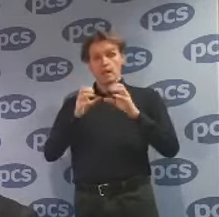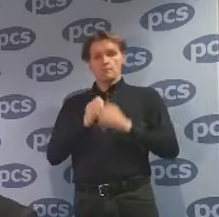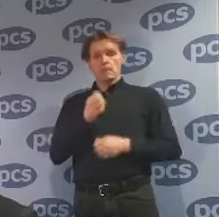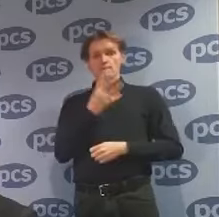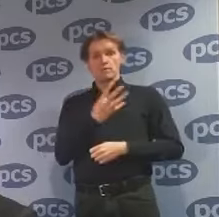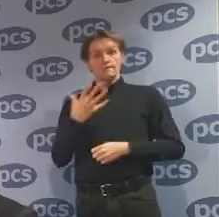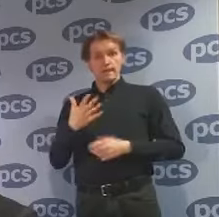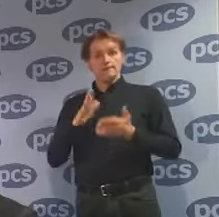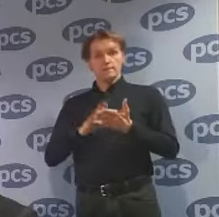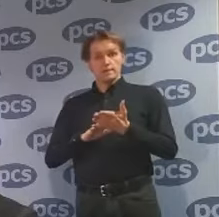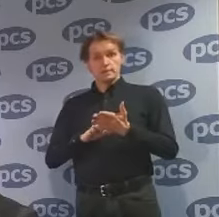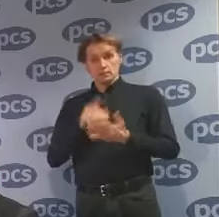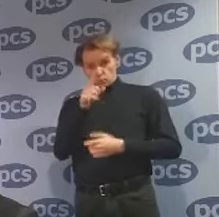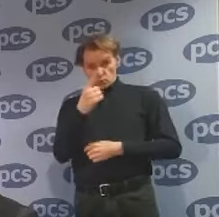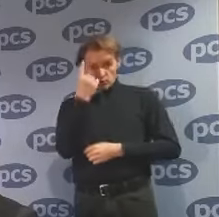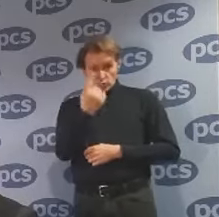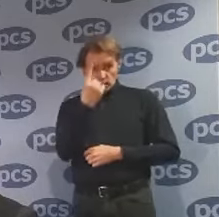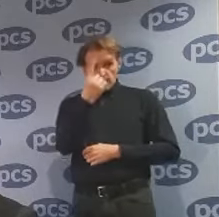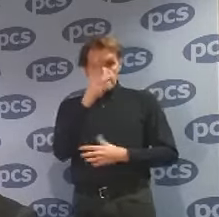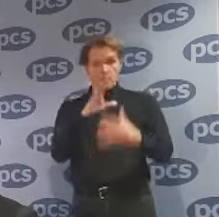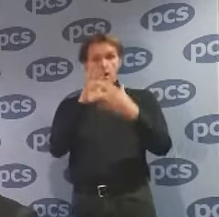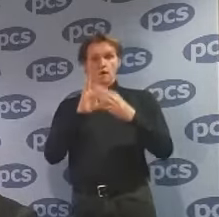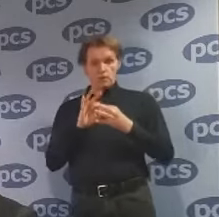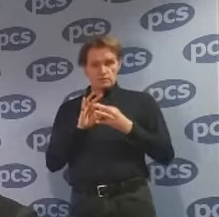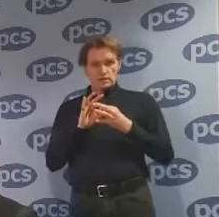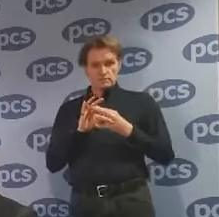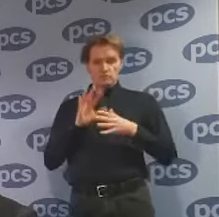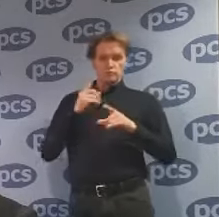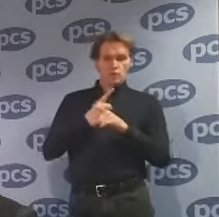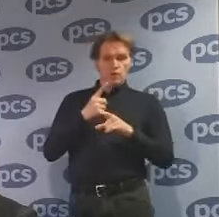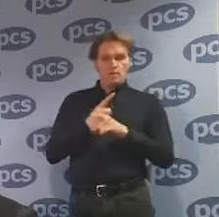on pay and on the civil service compensation scheme. If you'd